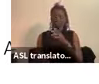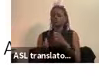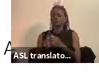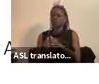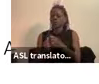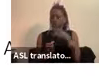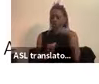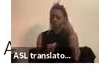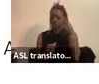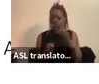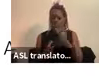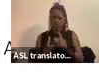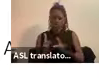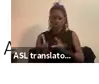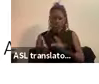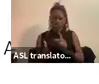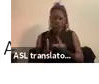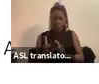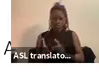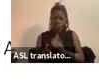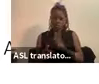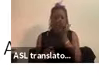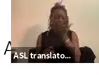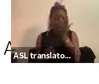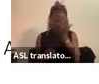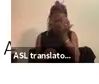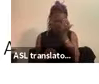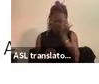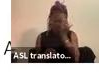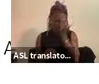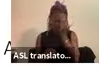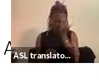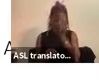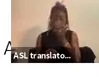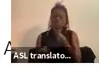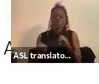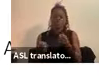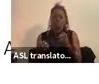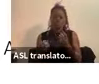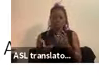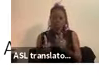We know that fortunately, most of more of this population is fully vaccinated.